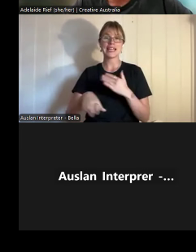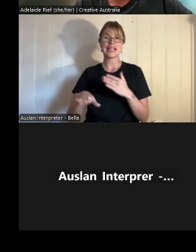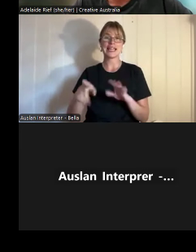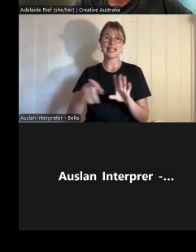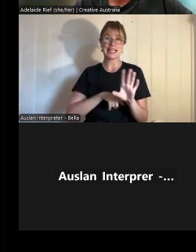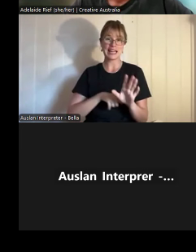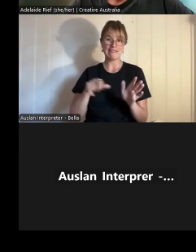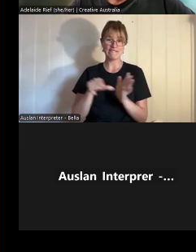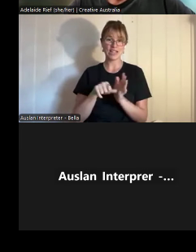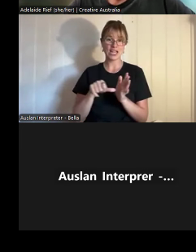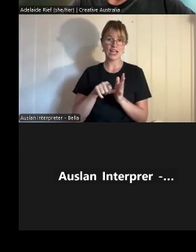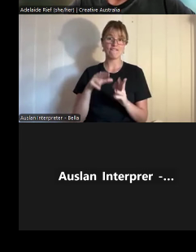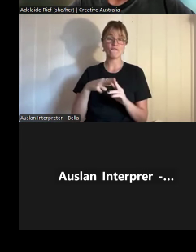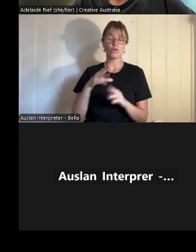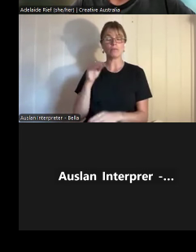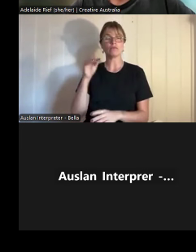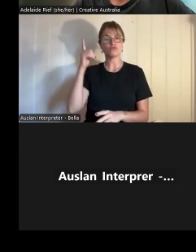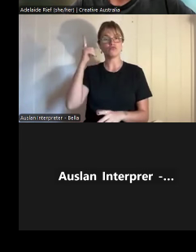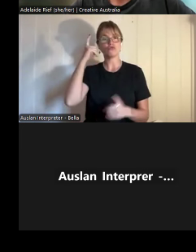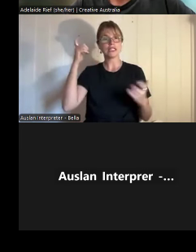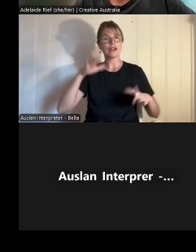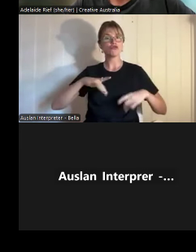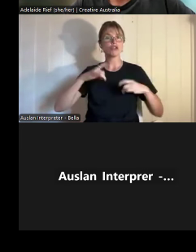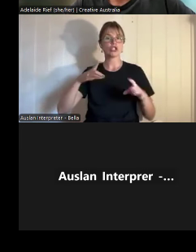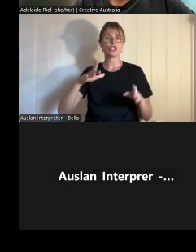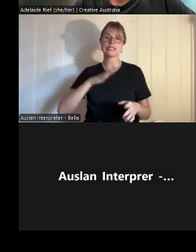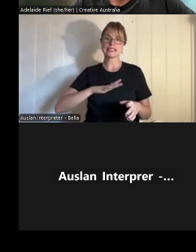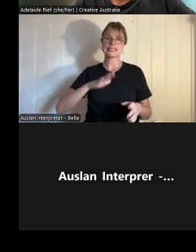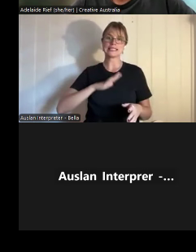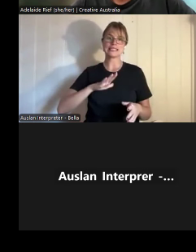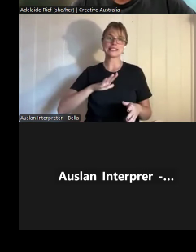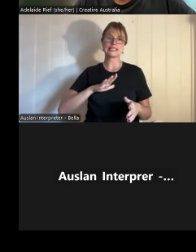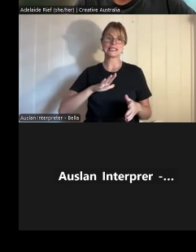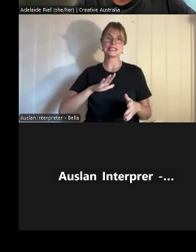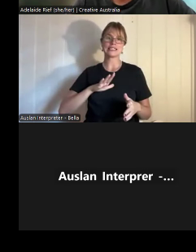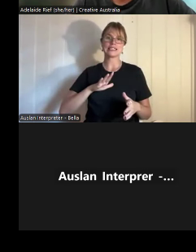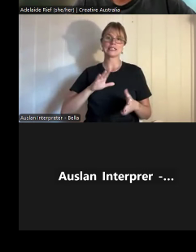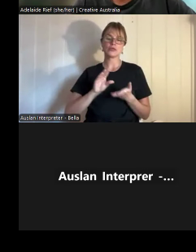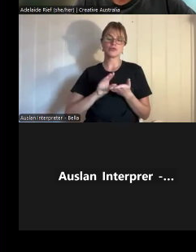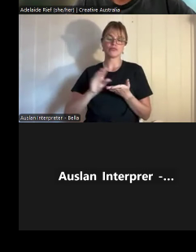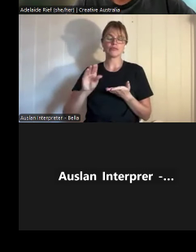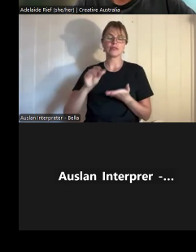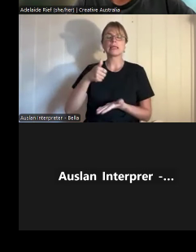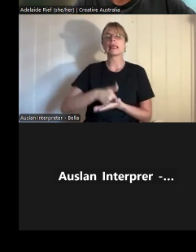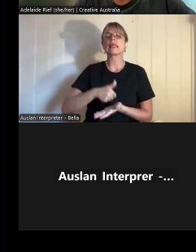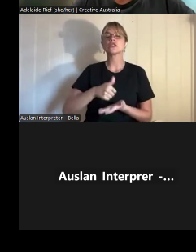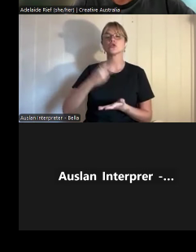Australia, you must contribute at least $2,000 to the total cost of activities that you are